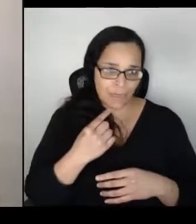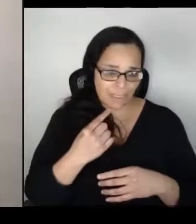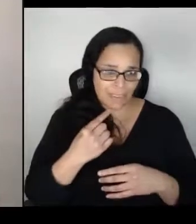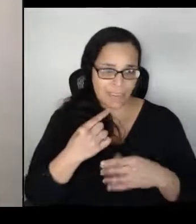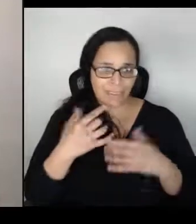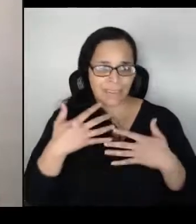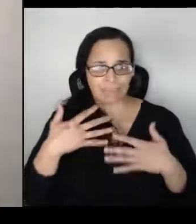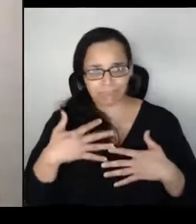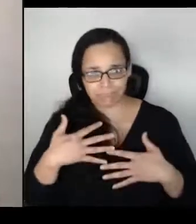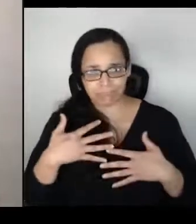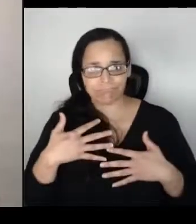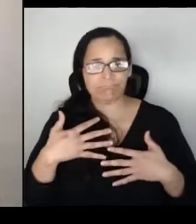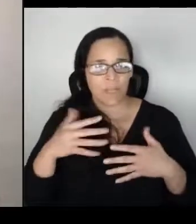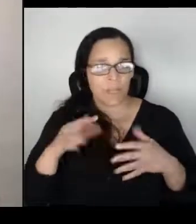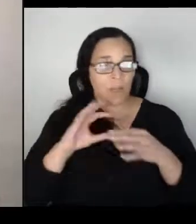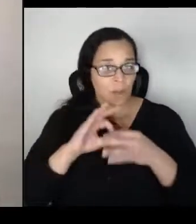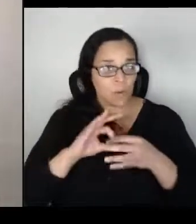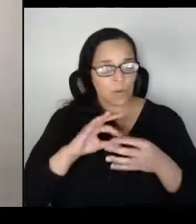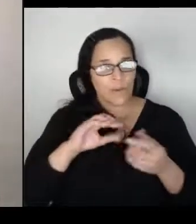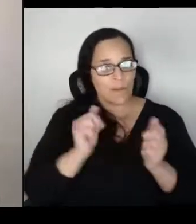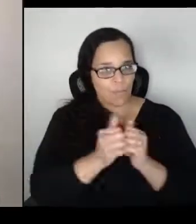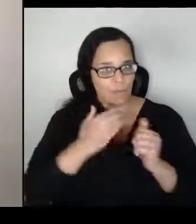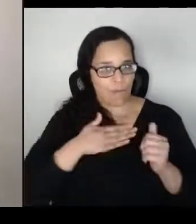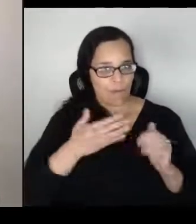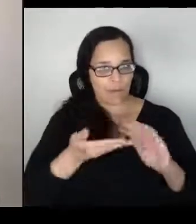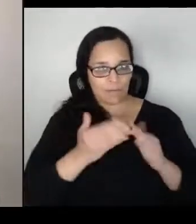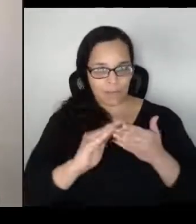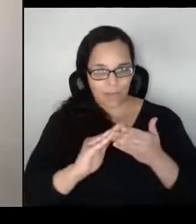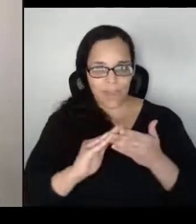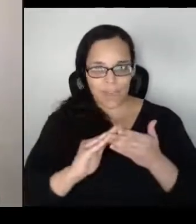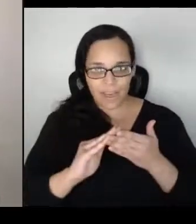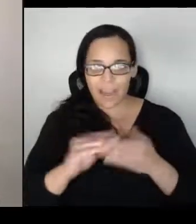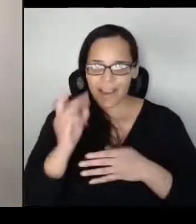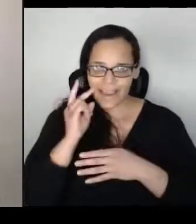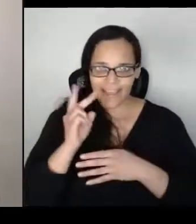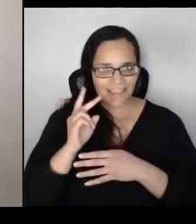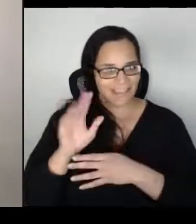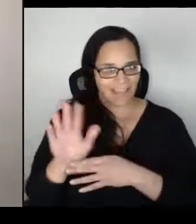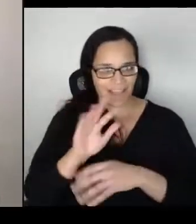when I'm with my community and I see the work that's being done and the rallying,